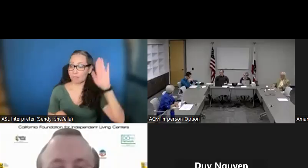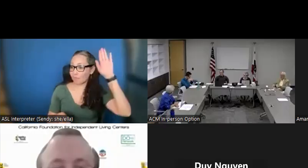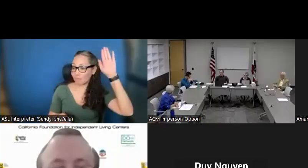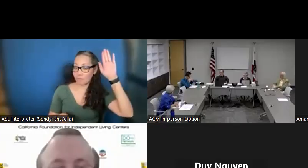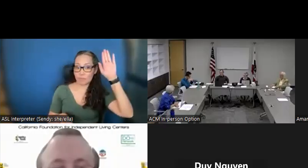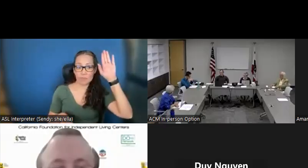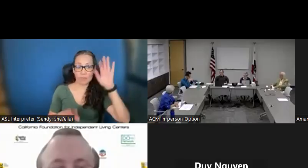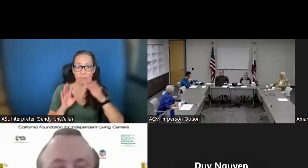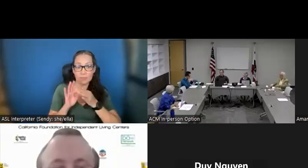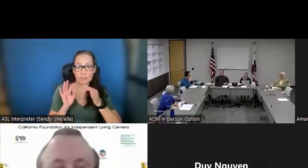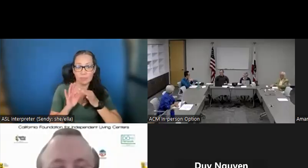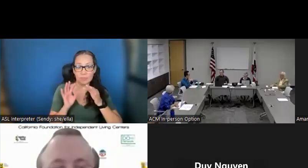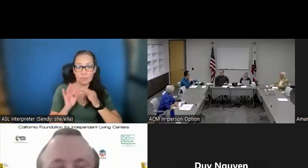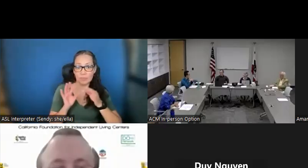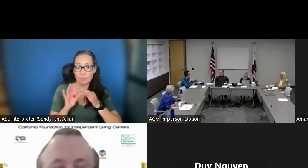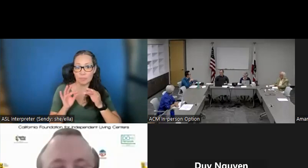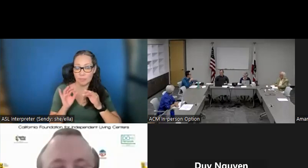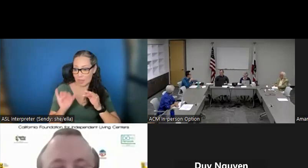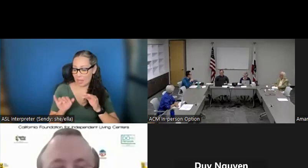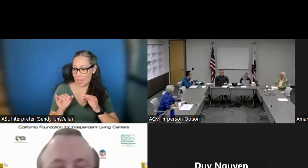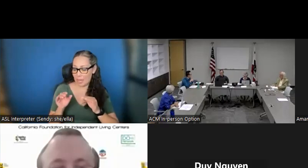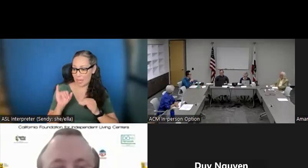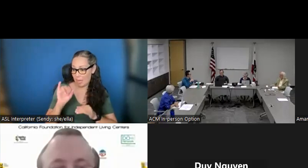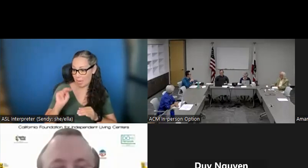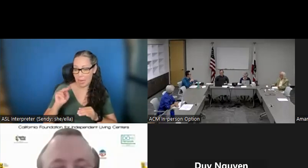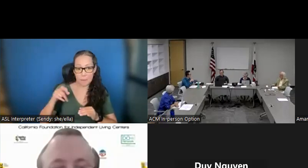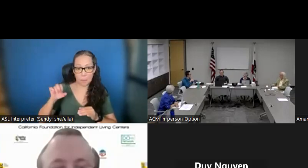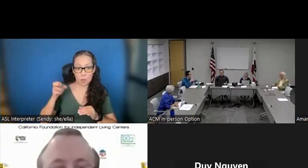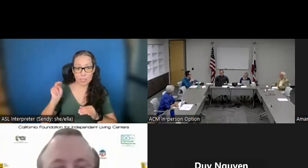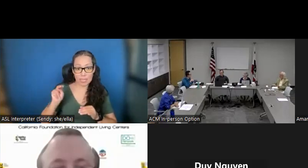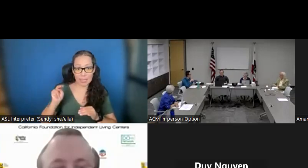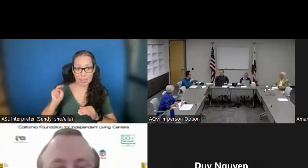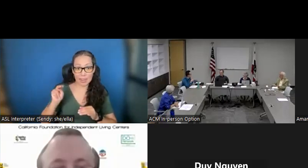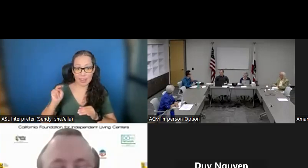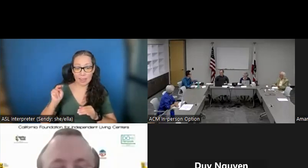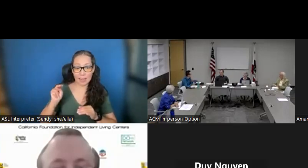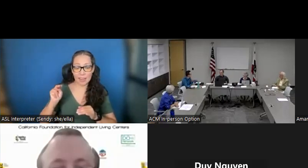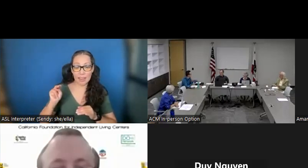comment to that the inperson option so right now it's at 400 r street but uh in January it would